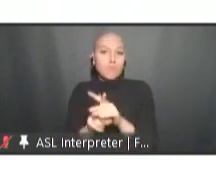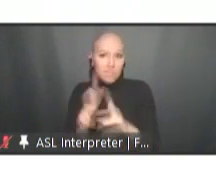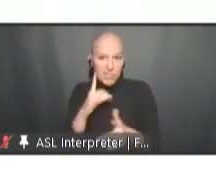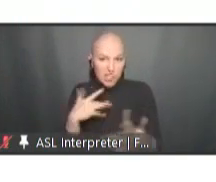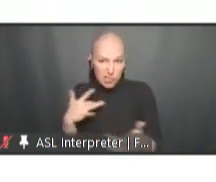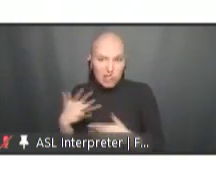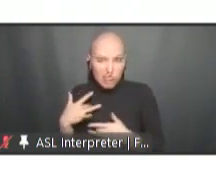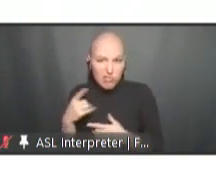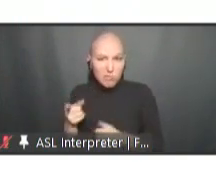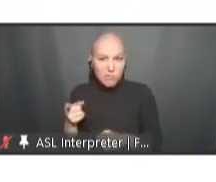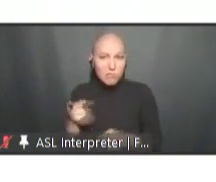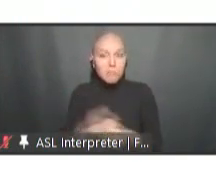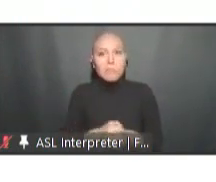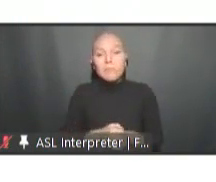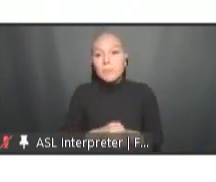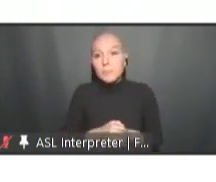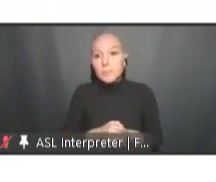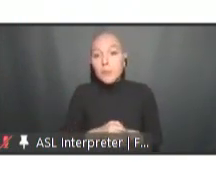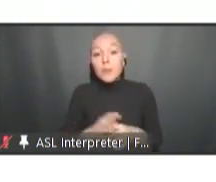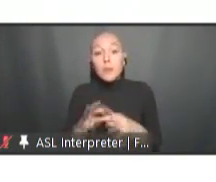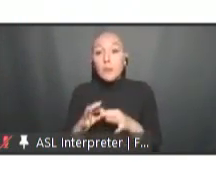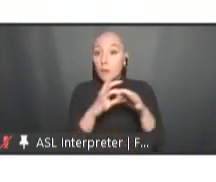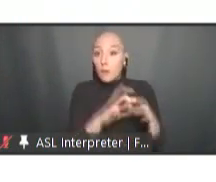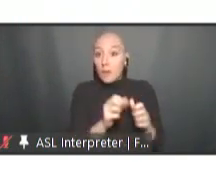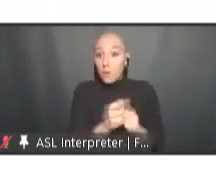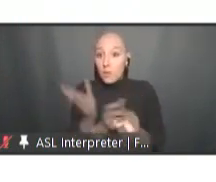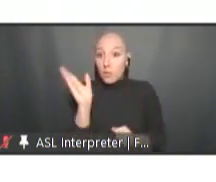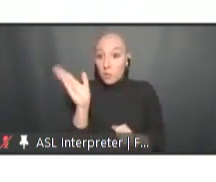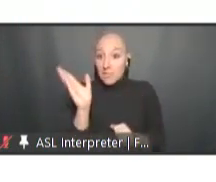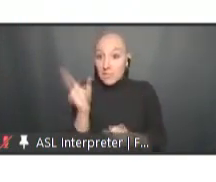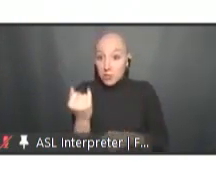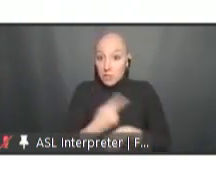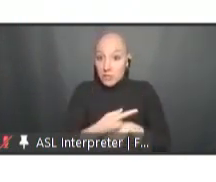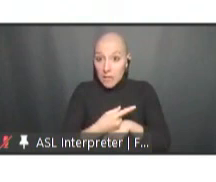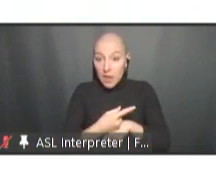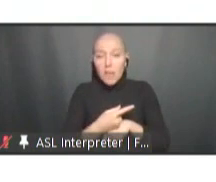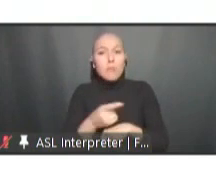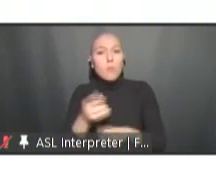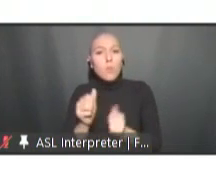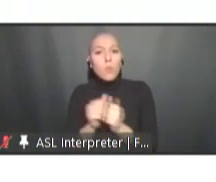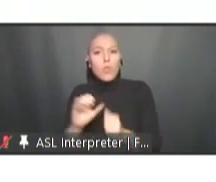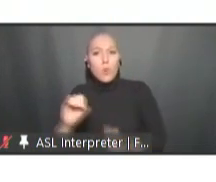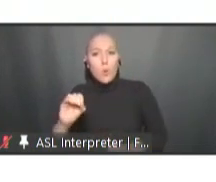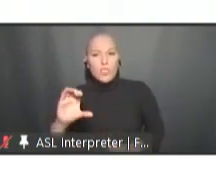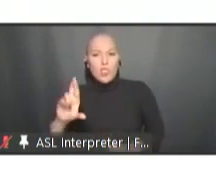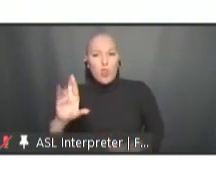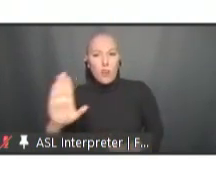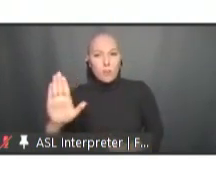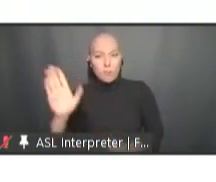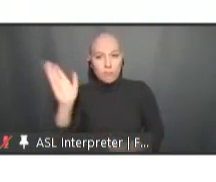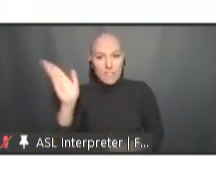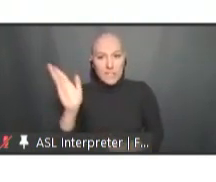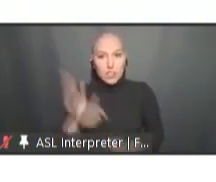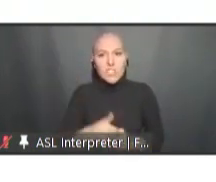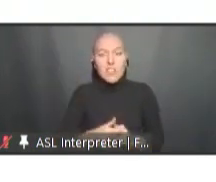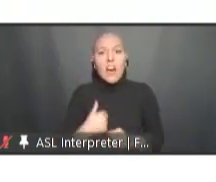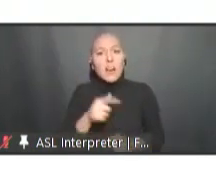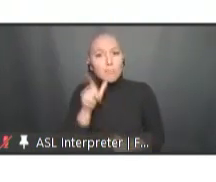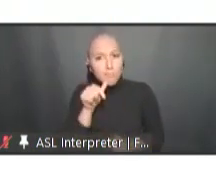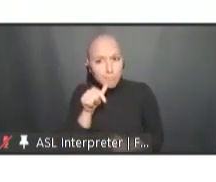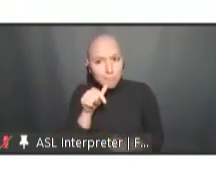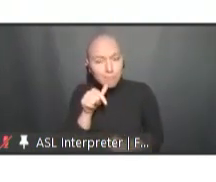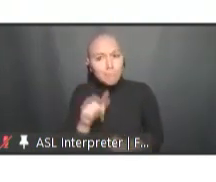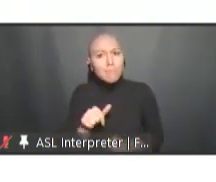With regard to the presentation today by OCR, it was disappointing not to also have information